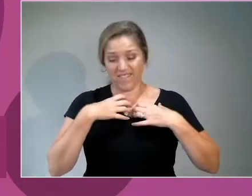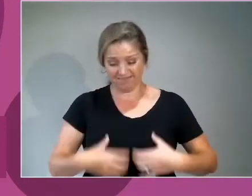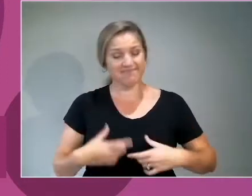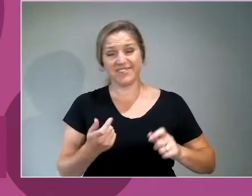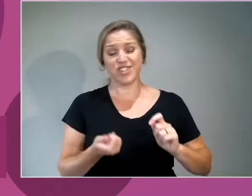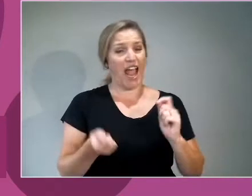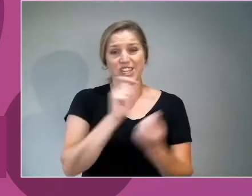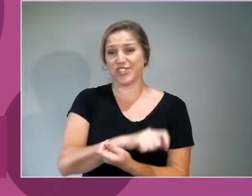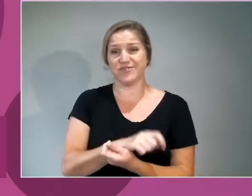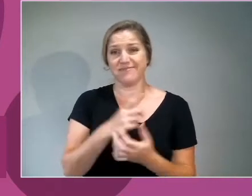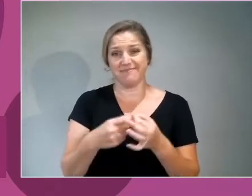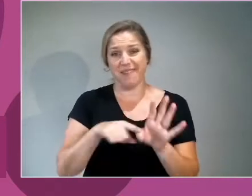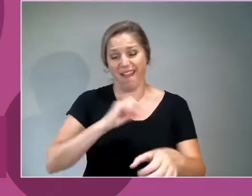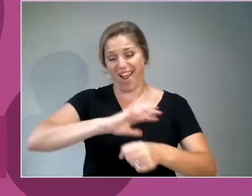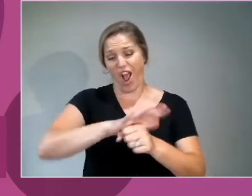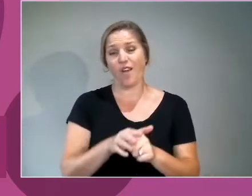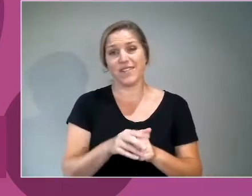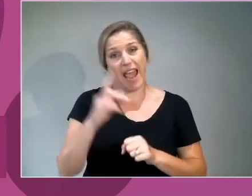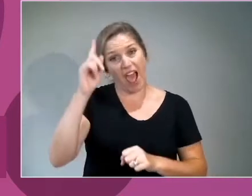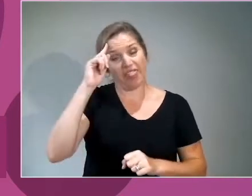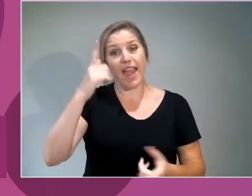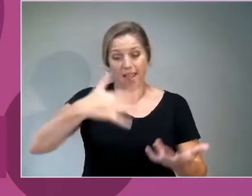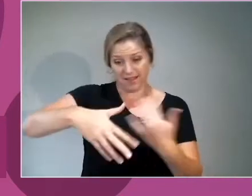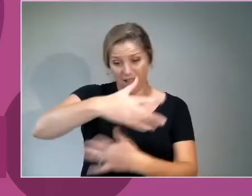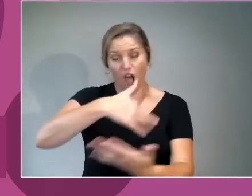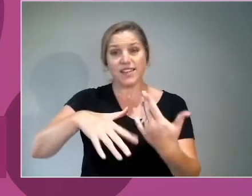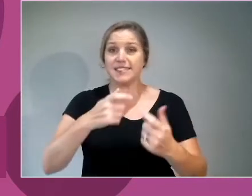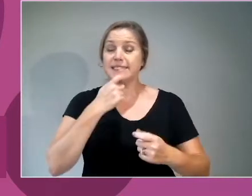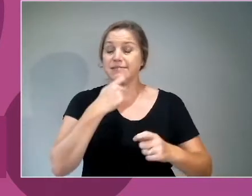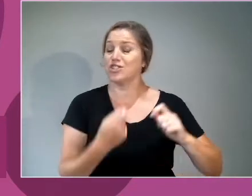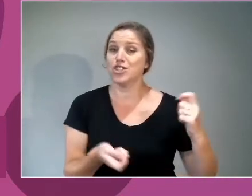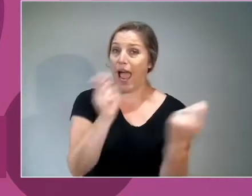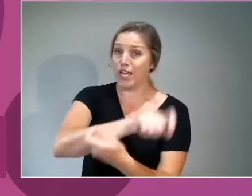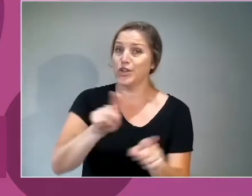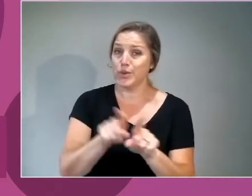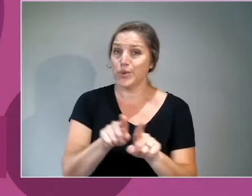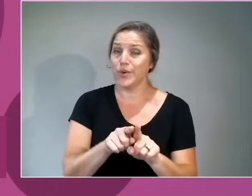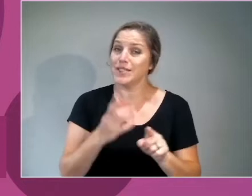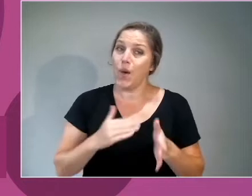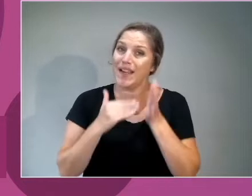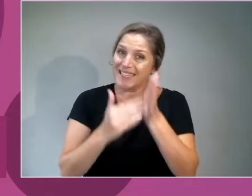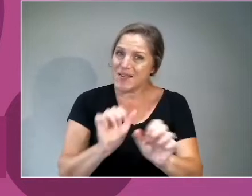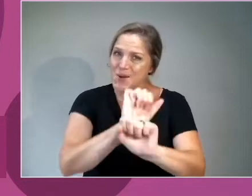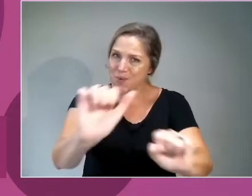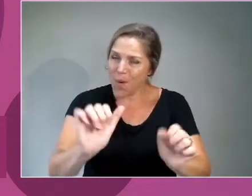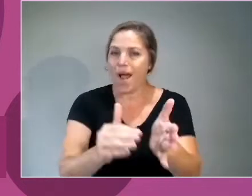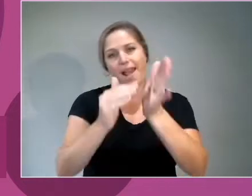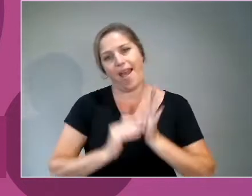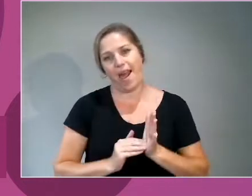And that is where we need your creativity to help us. So, I think and a final point on that, I would